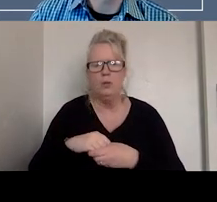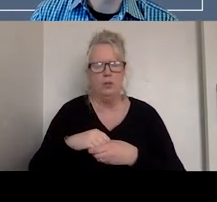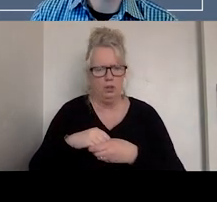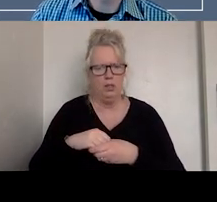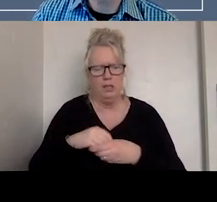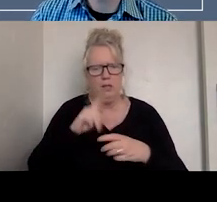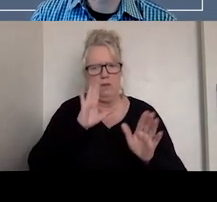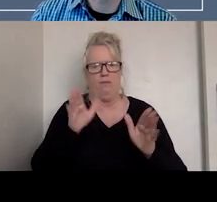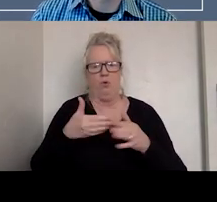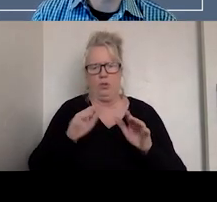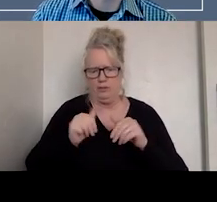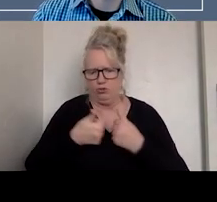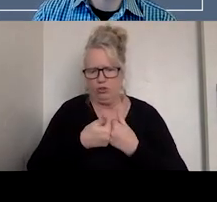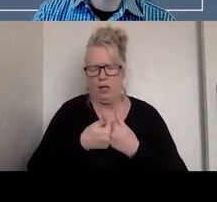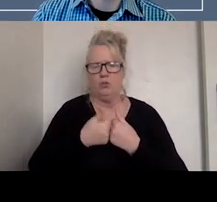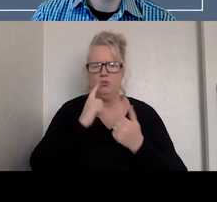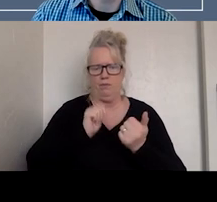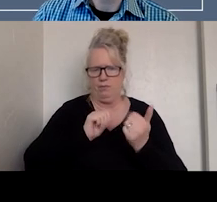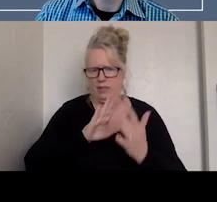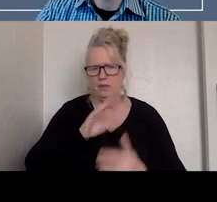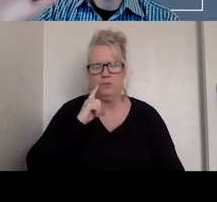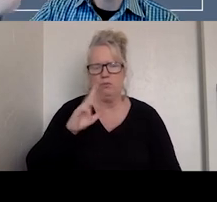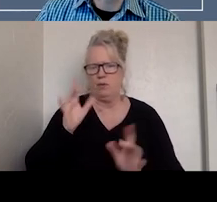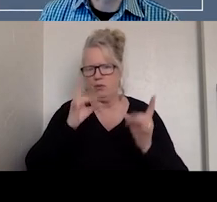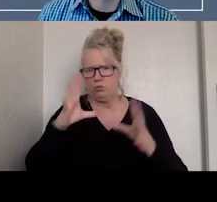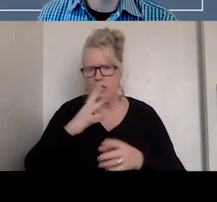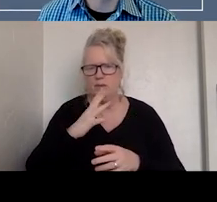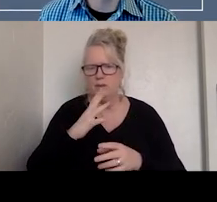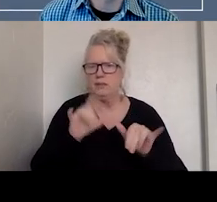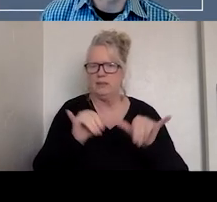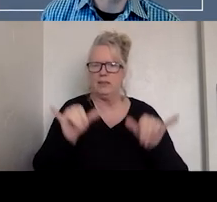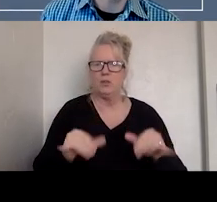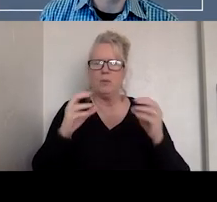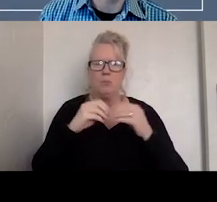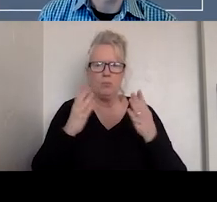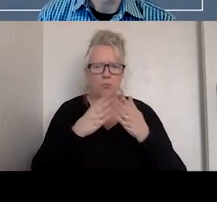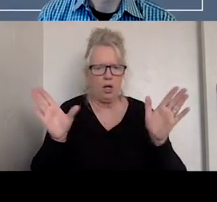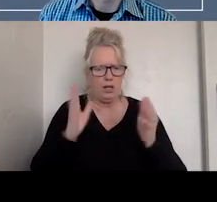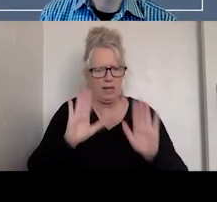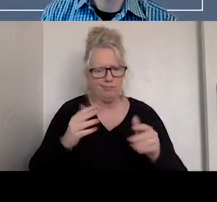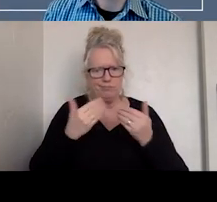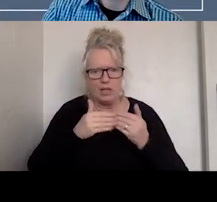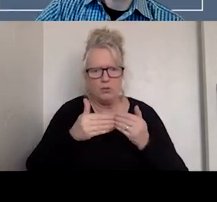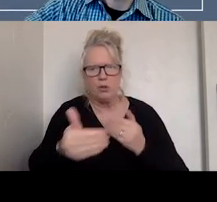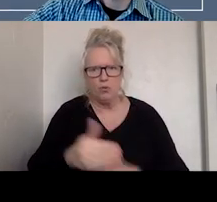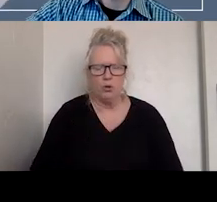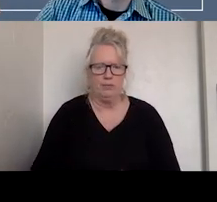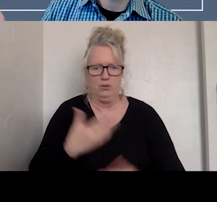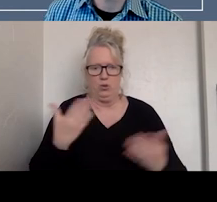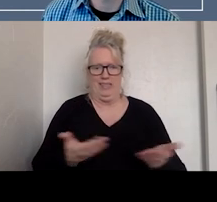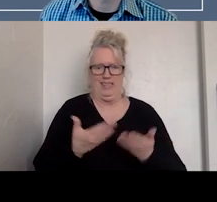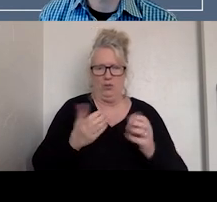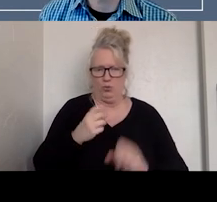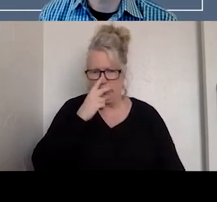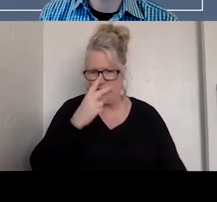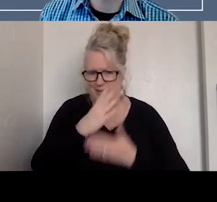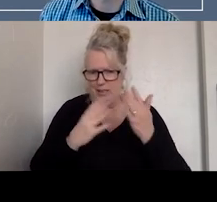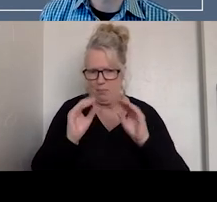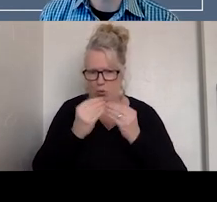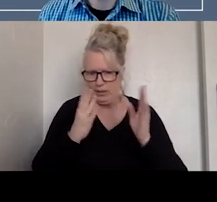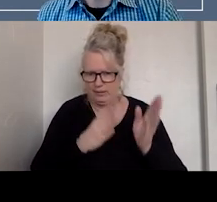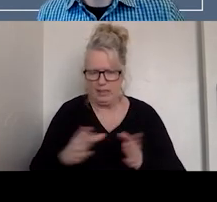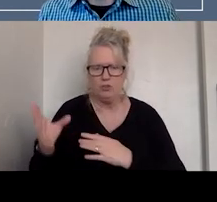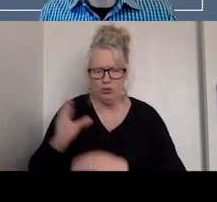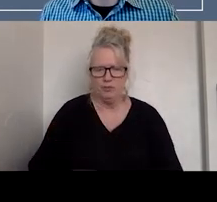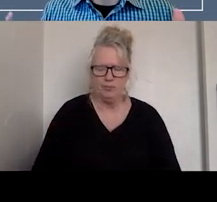ON THE BROADER SYSTEM AS WE GO FORWARD. YOU CAN SEE THE THEMES ALONG THE CATEGORIES